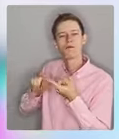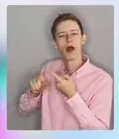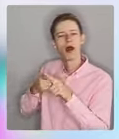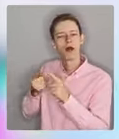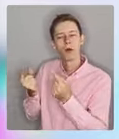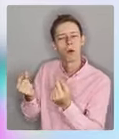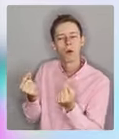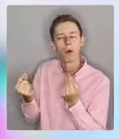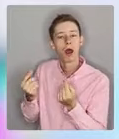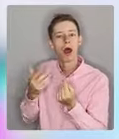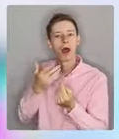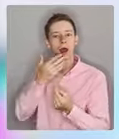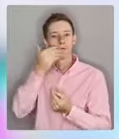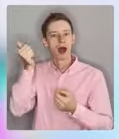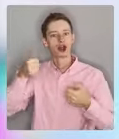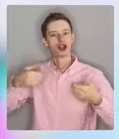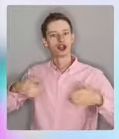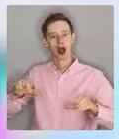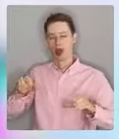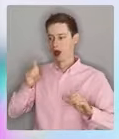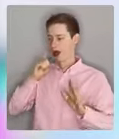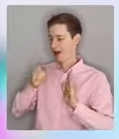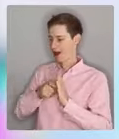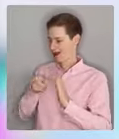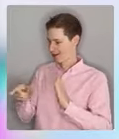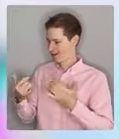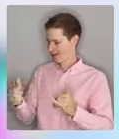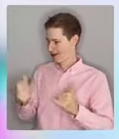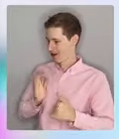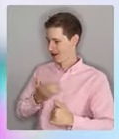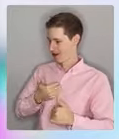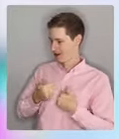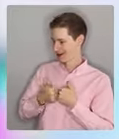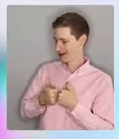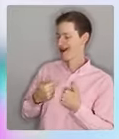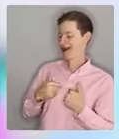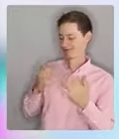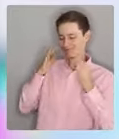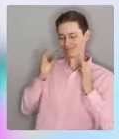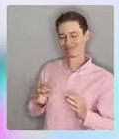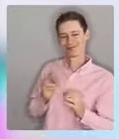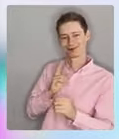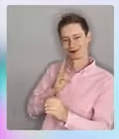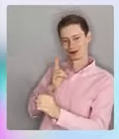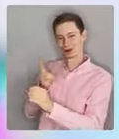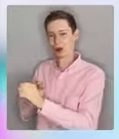and increases the odds of a person noticing their friend is playing our game and deciding to hop in and join versus playing a different game.